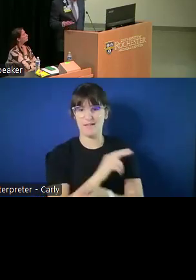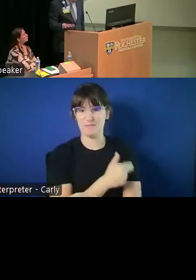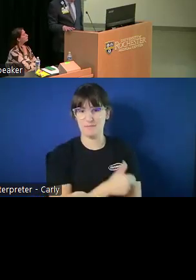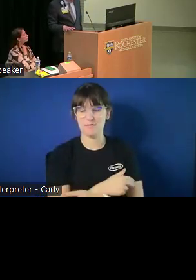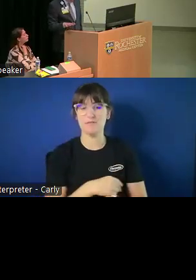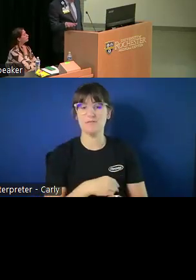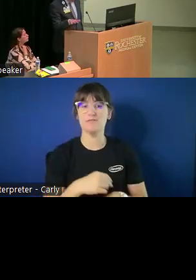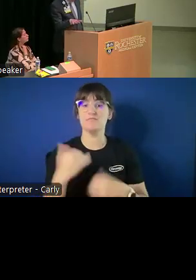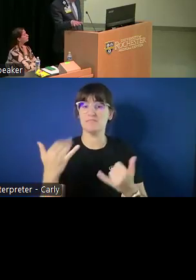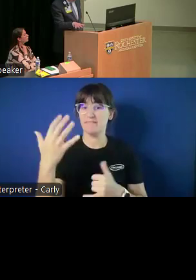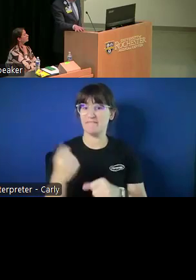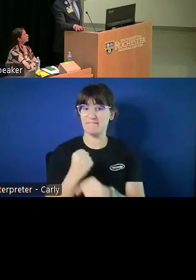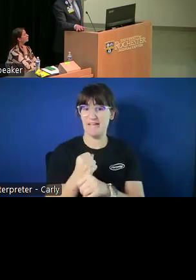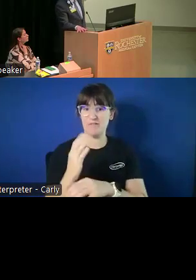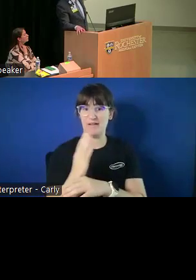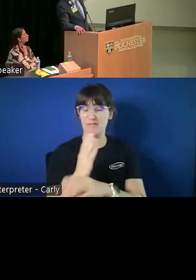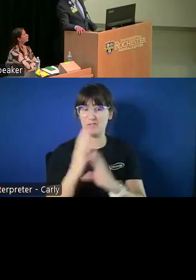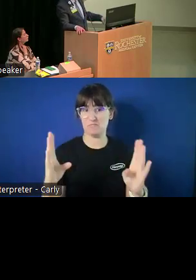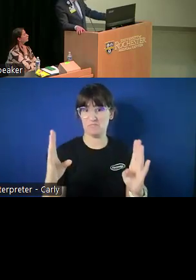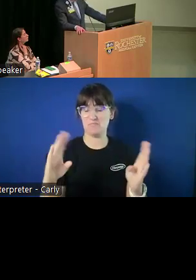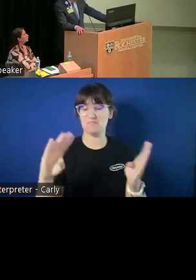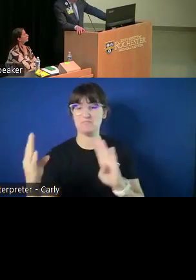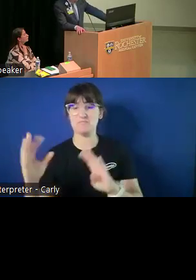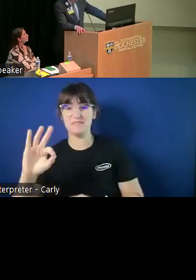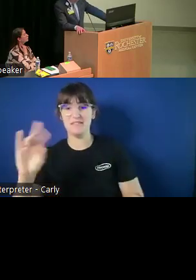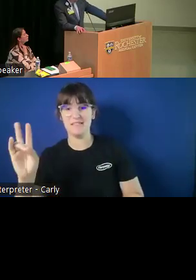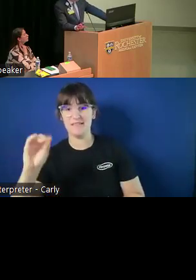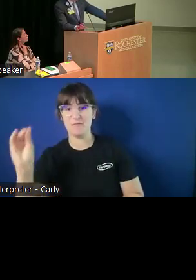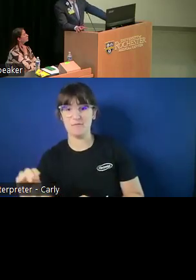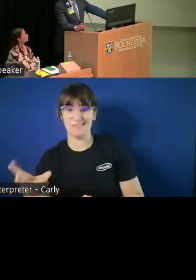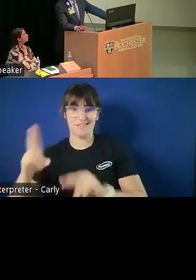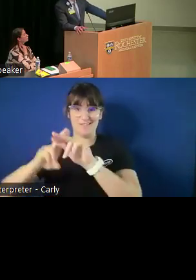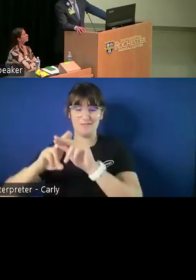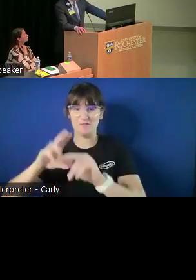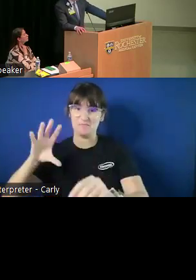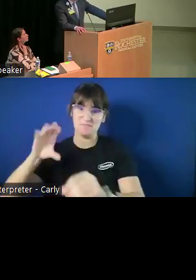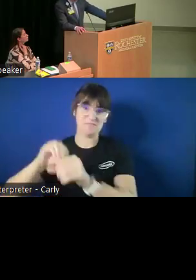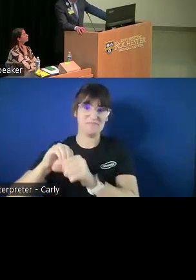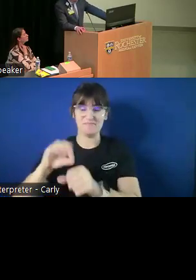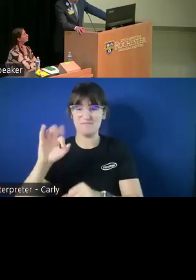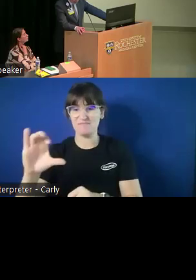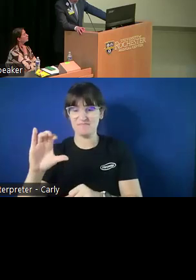average we were able to achieve a 97% increase in total faculty participation including including a